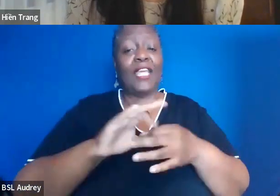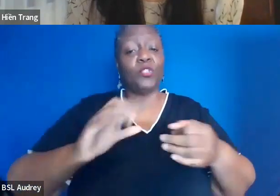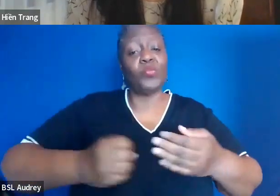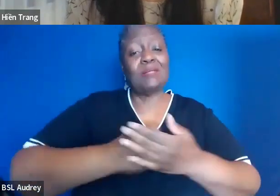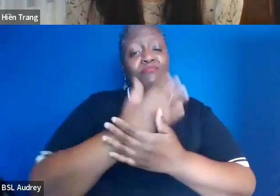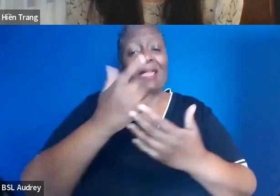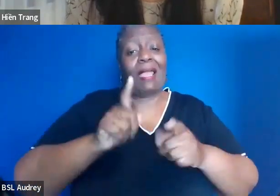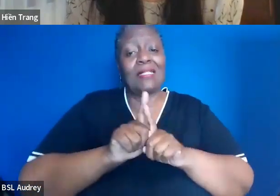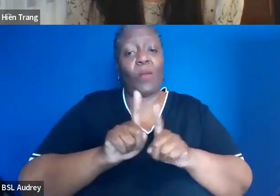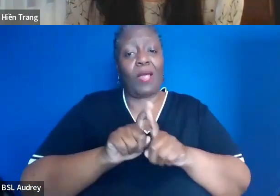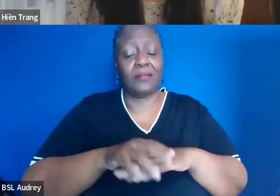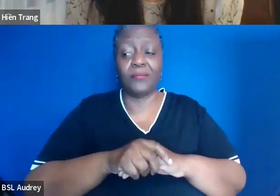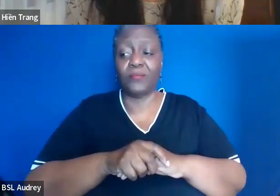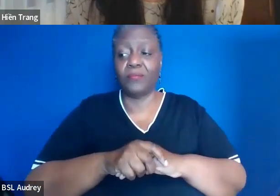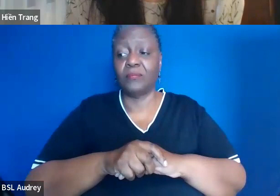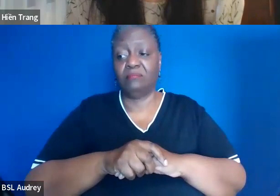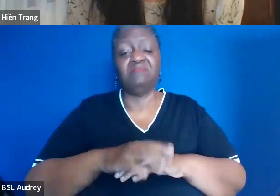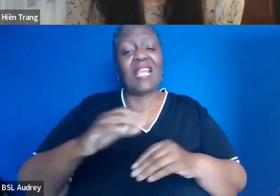um and it's called Spring Pagoda